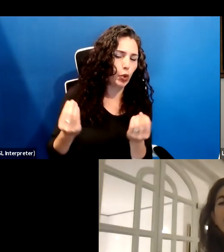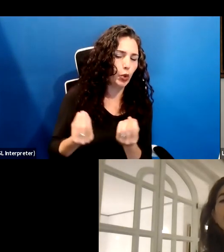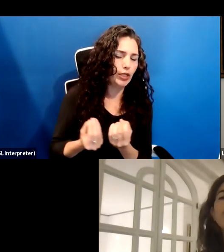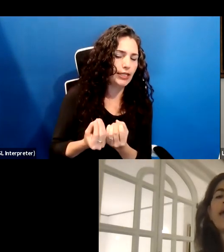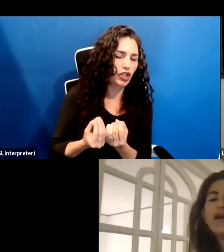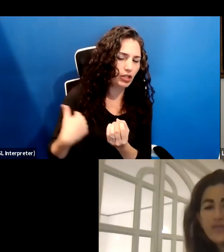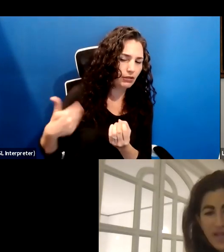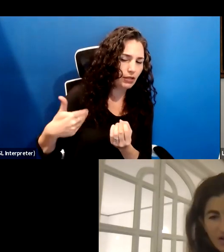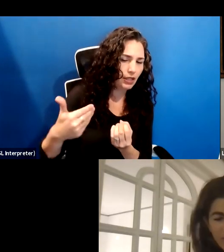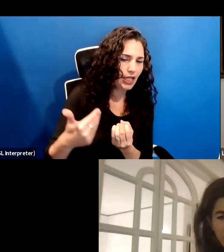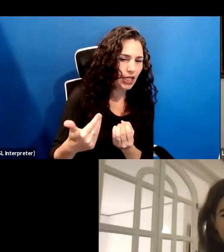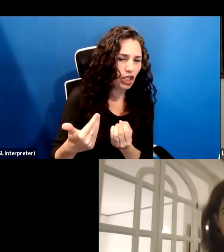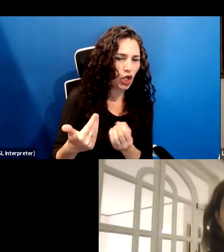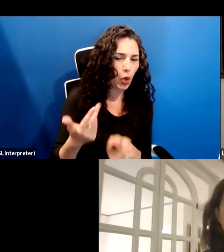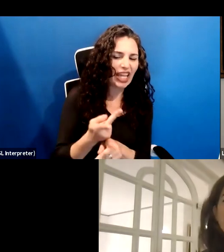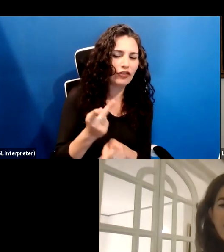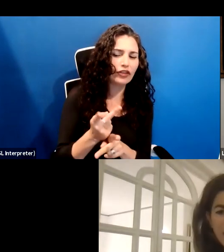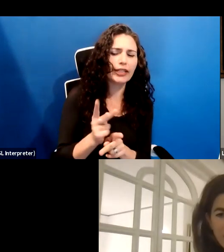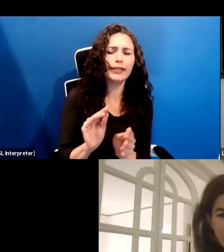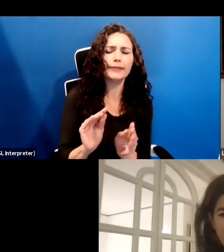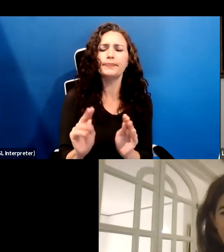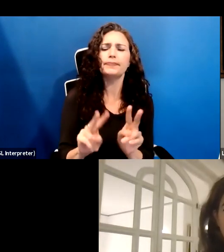and prepared for that conversation for many years.